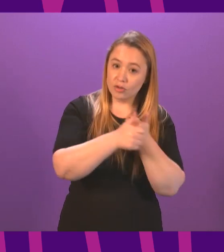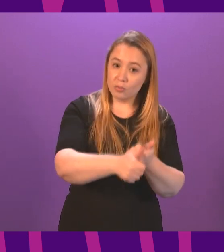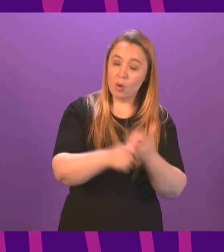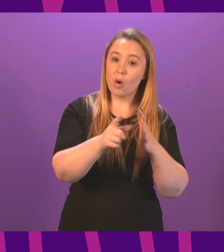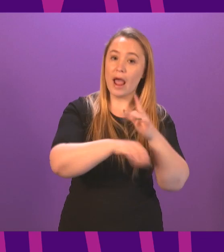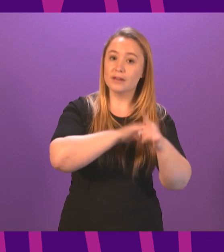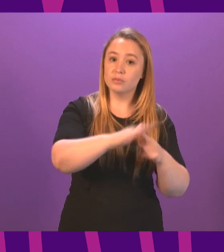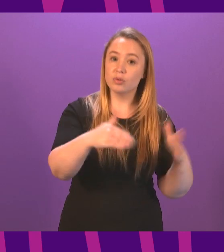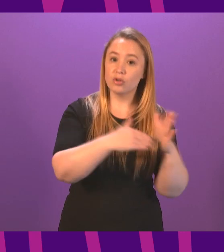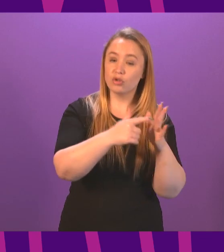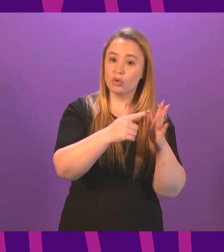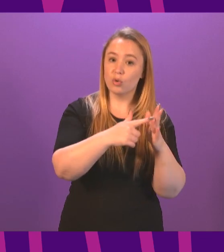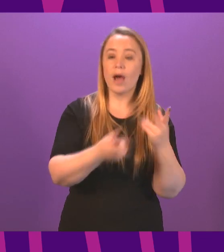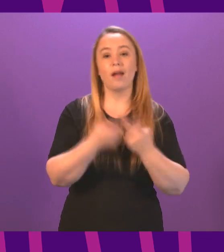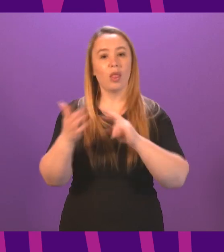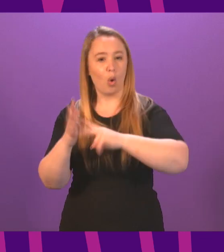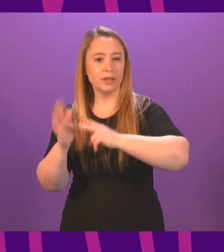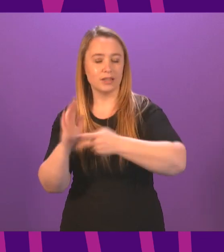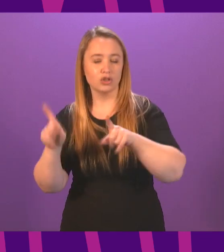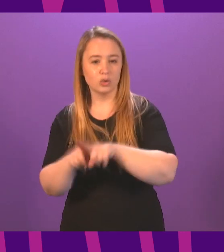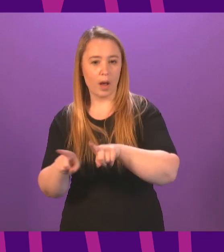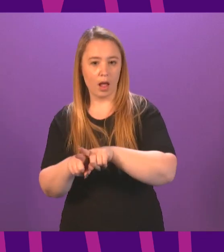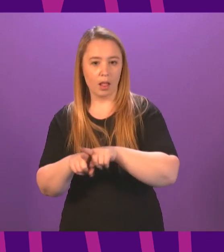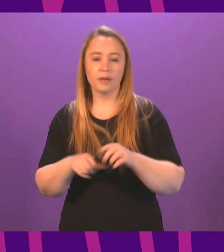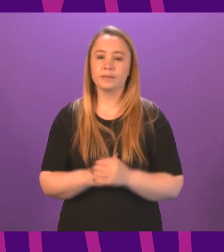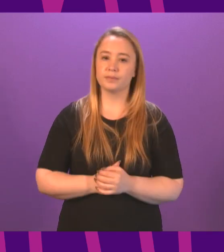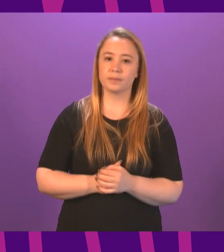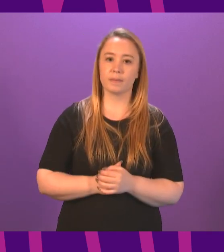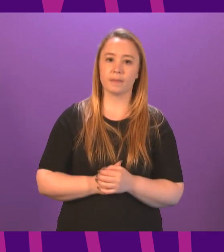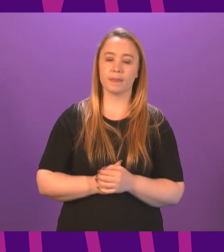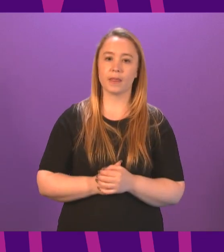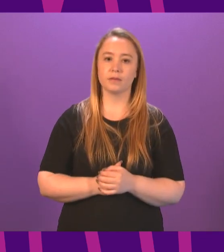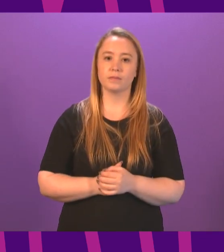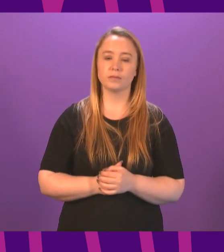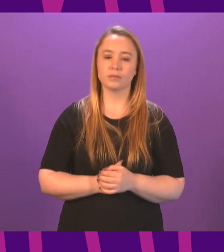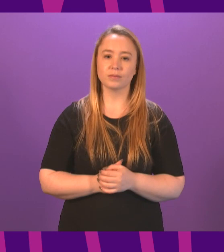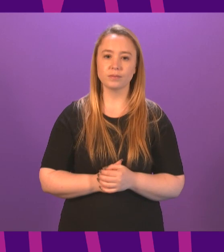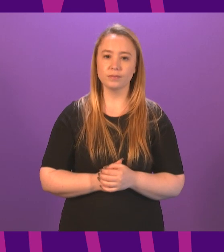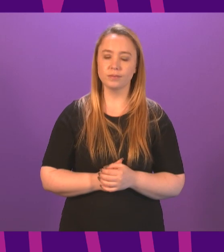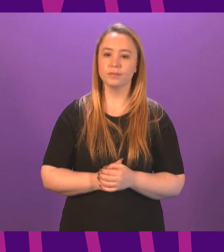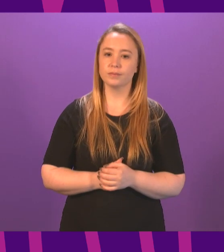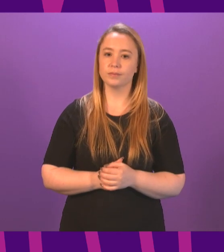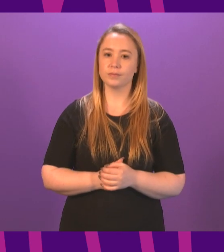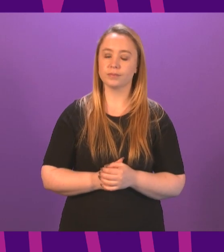Although I recognise the difficulties that many members are understandably raising about